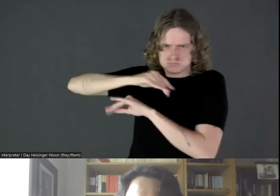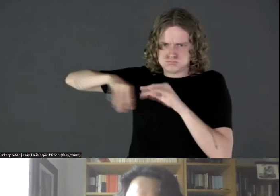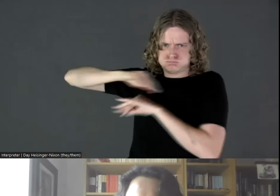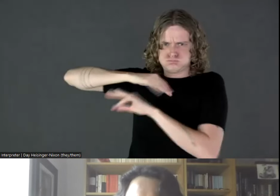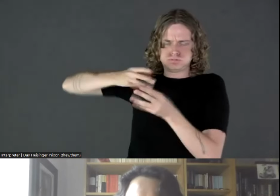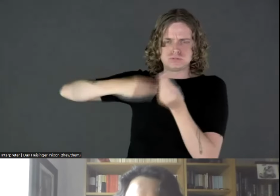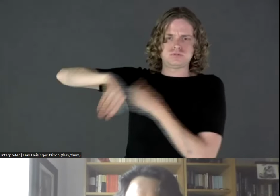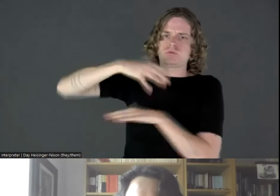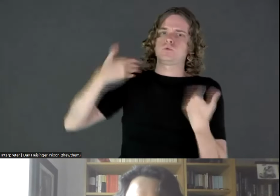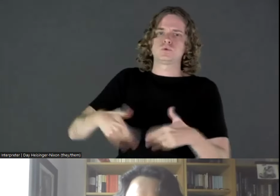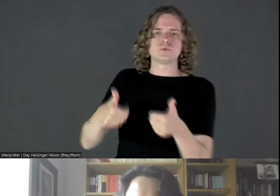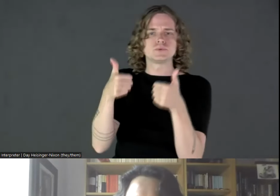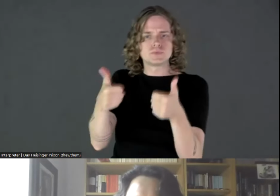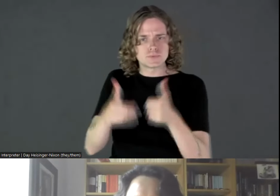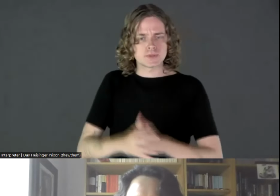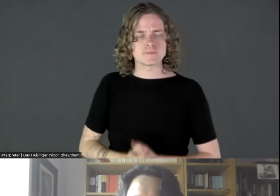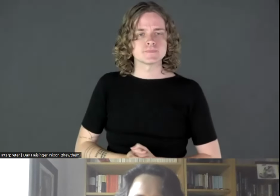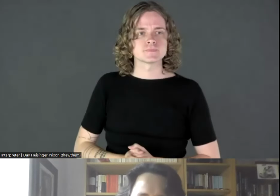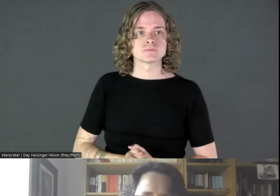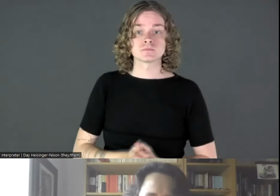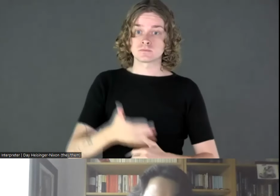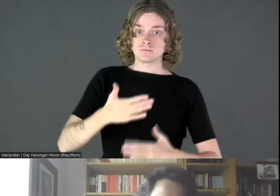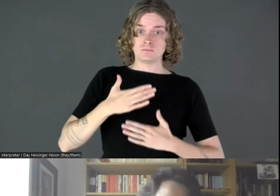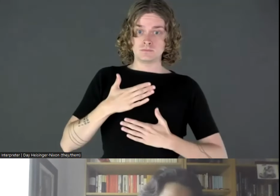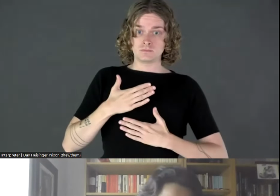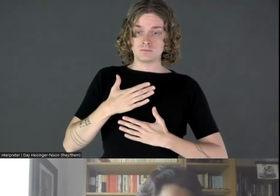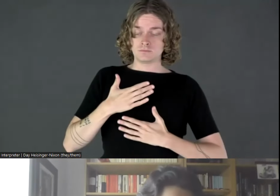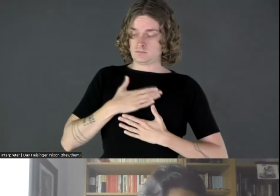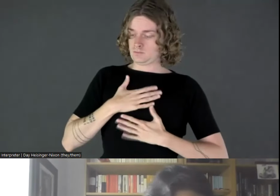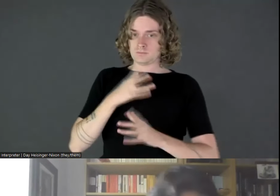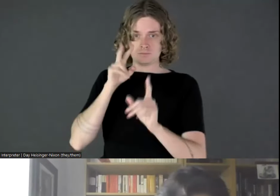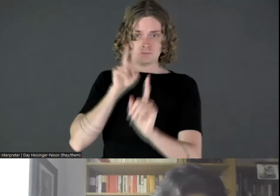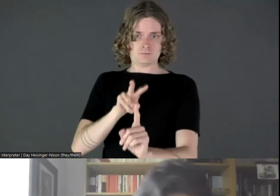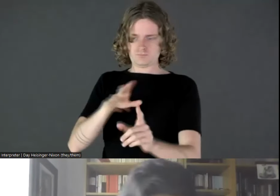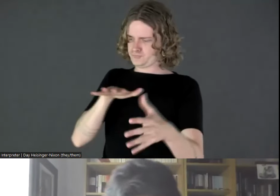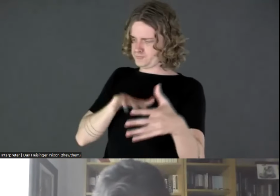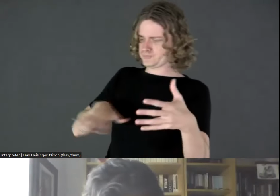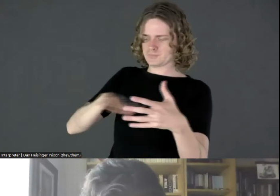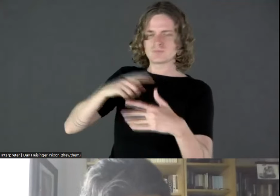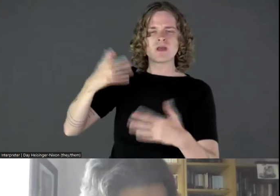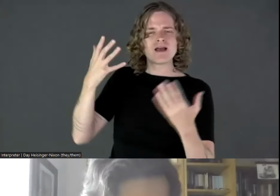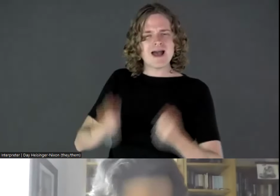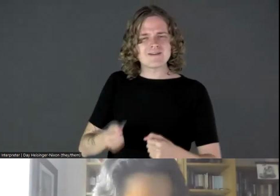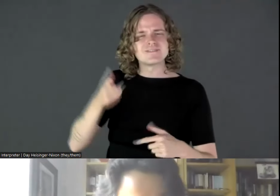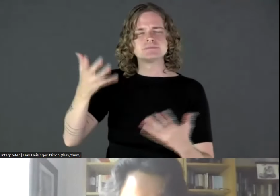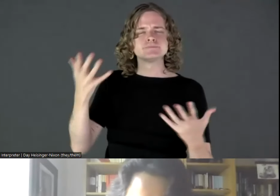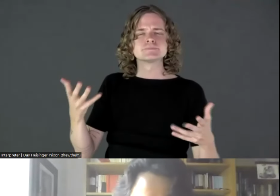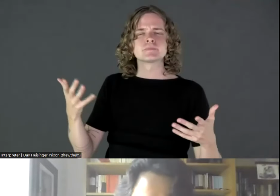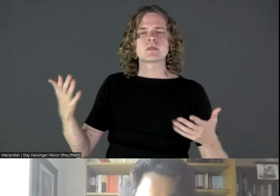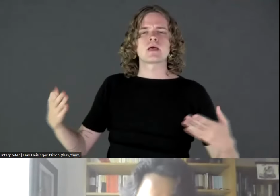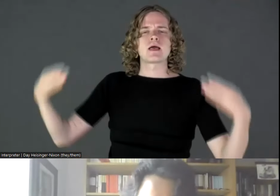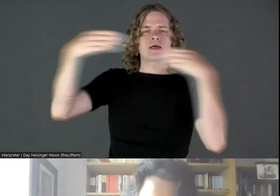To add also, from our end, we have an interagency project that is also currently looking at